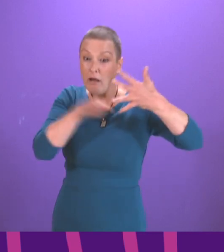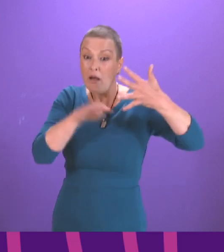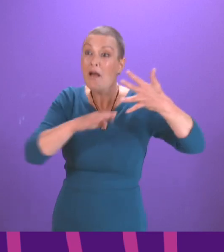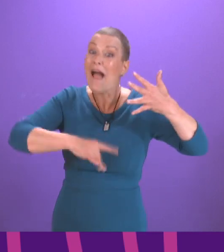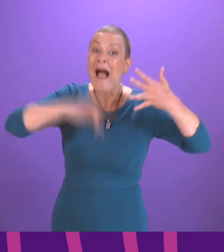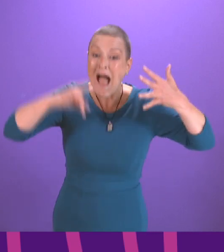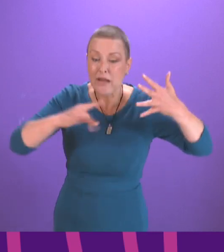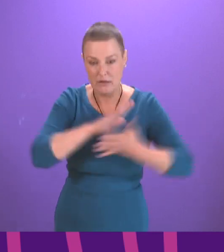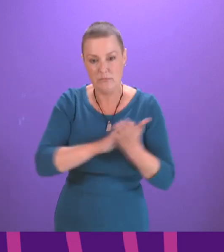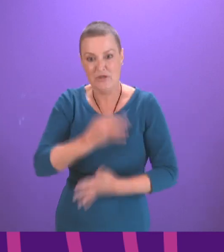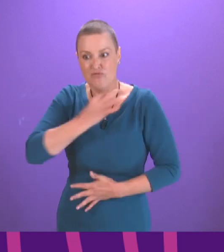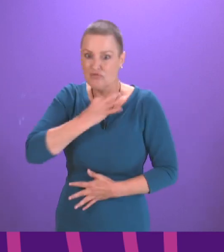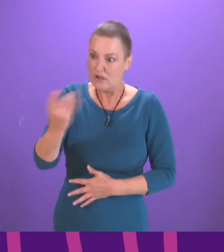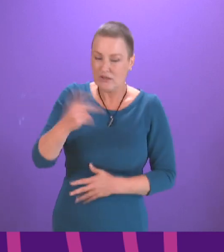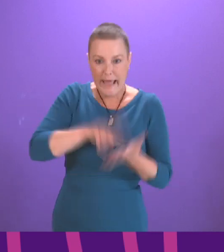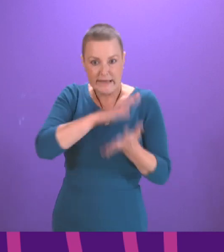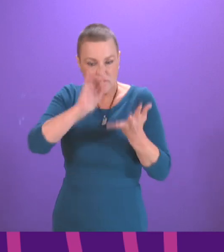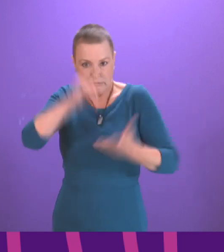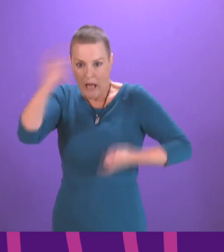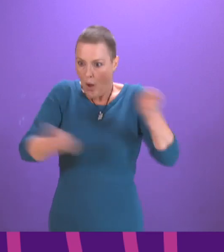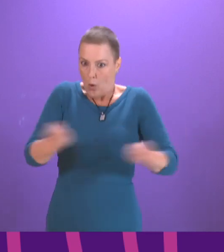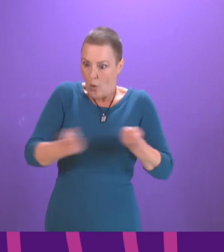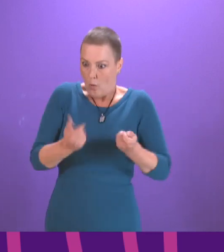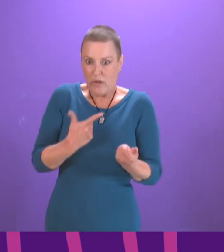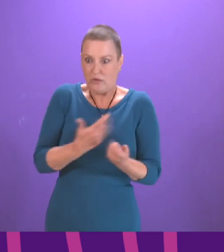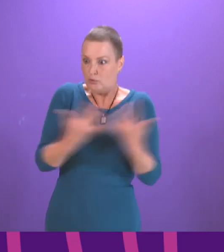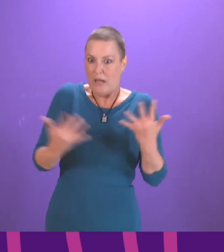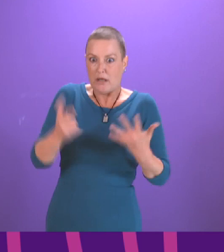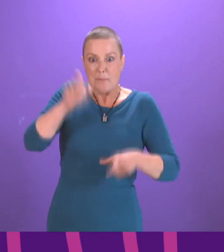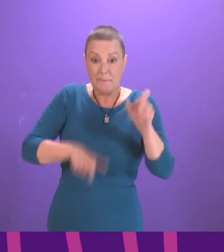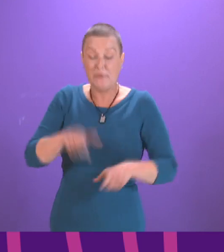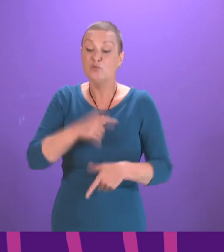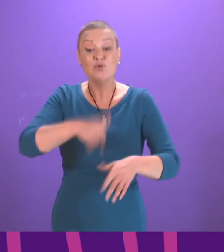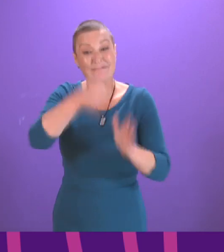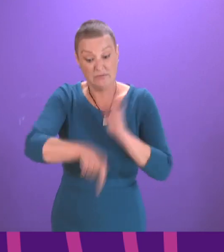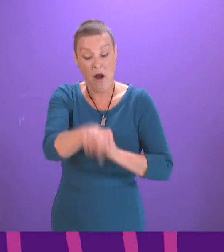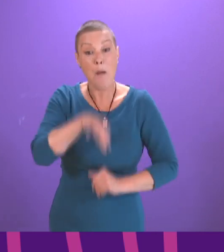I turn now to the levels that will apply across the country from Monday at 6 am. I point out